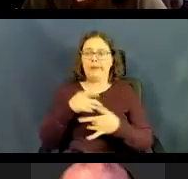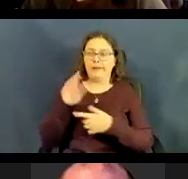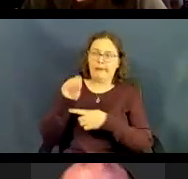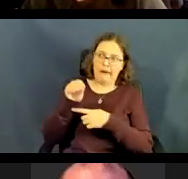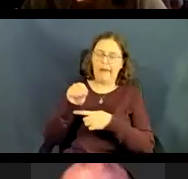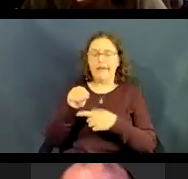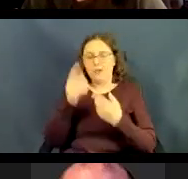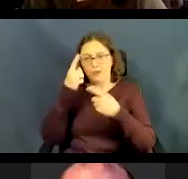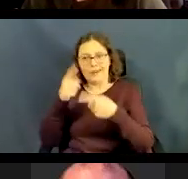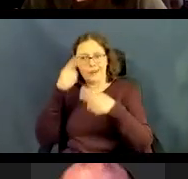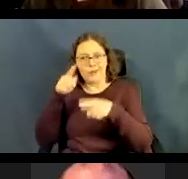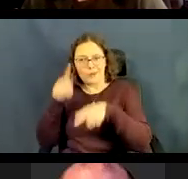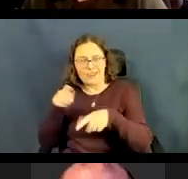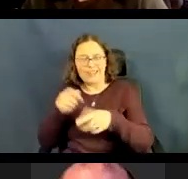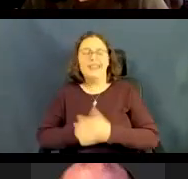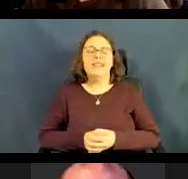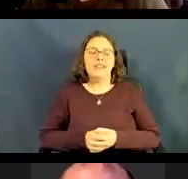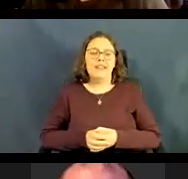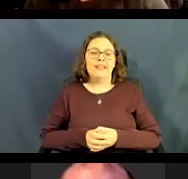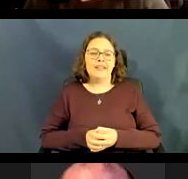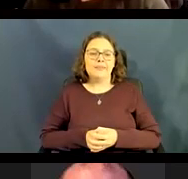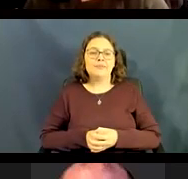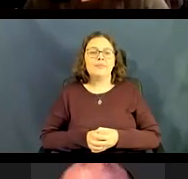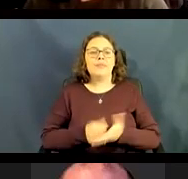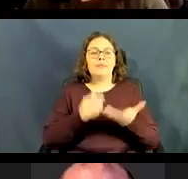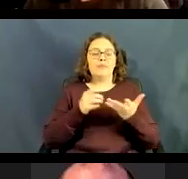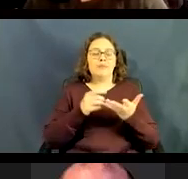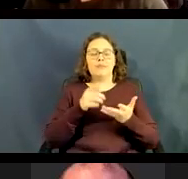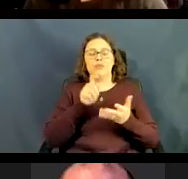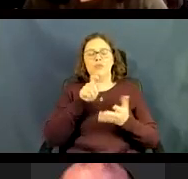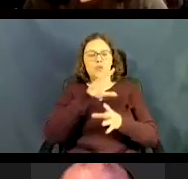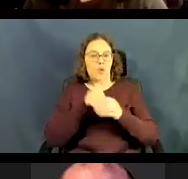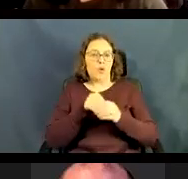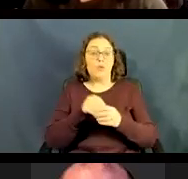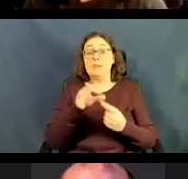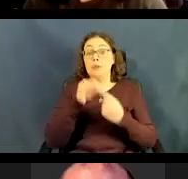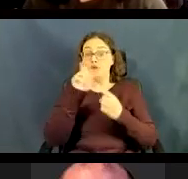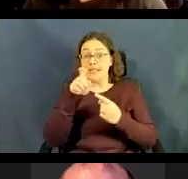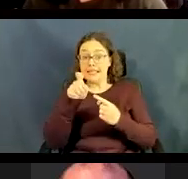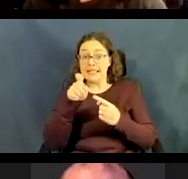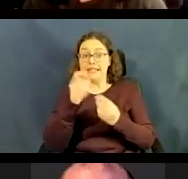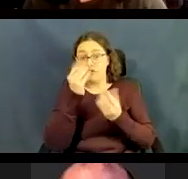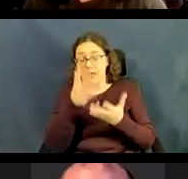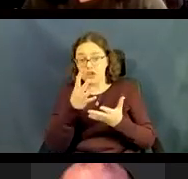Google tends to do what it wants to do sometimes. Oh my goodness, yes, it's me. All right. Here we go!